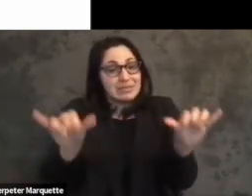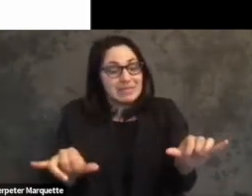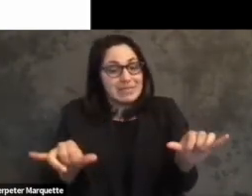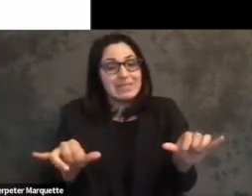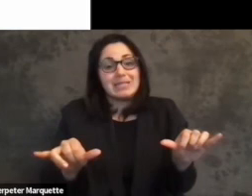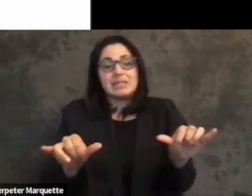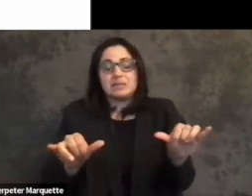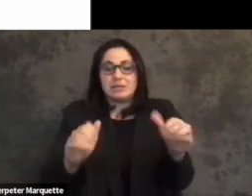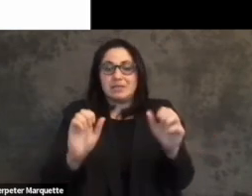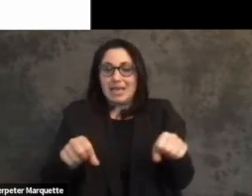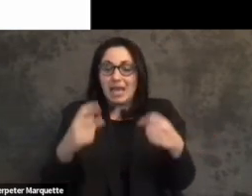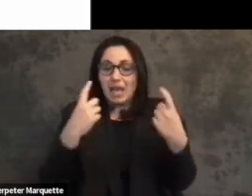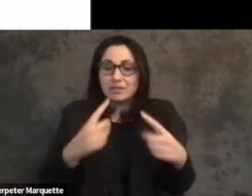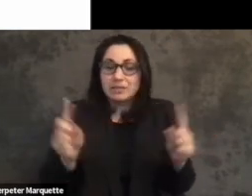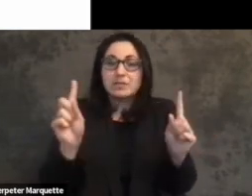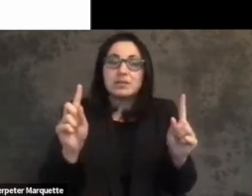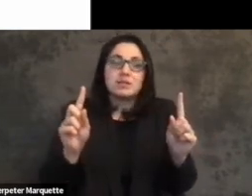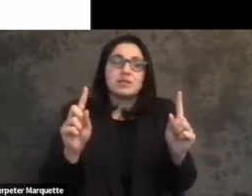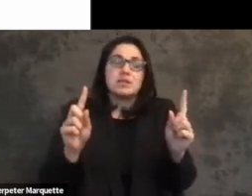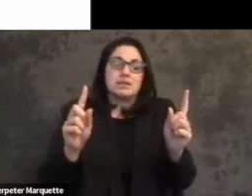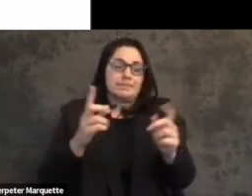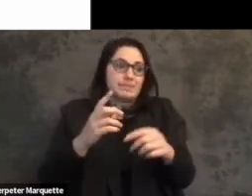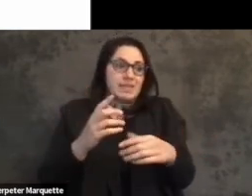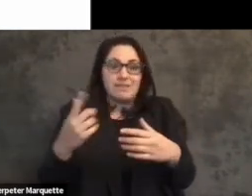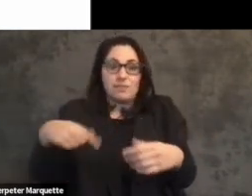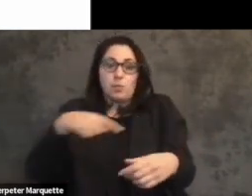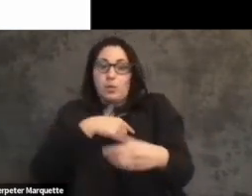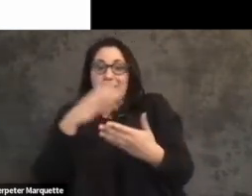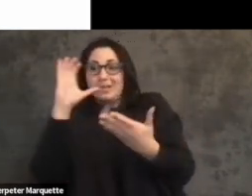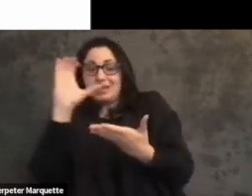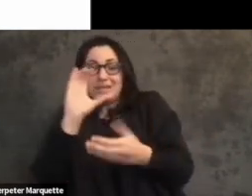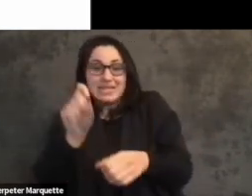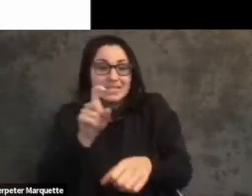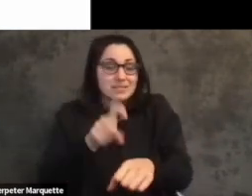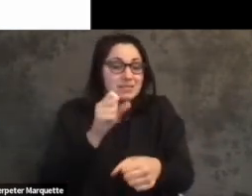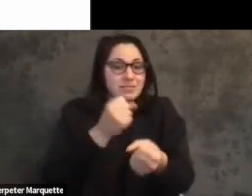advocating for others as well. And for those of you working in the systems that can make